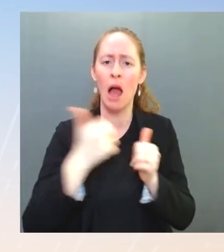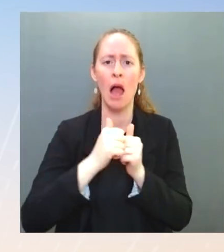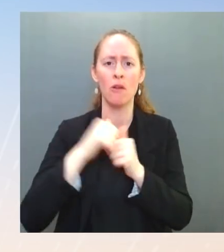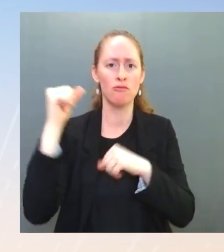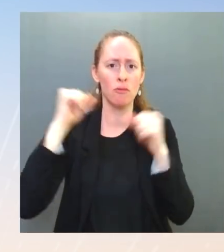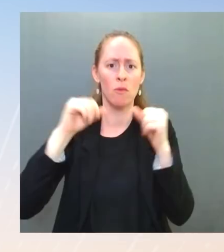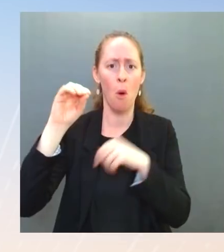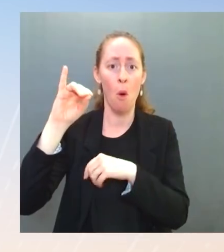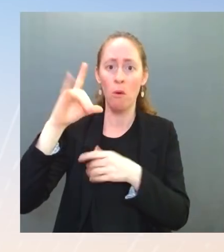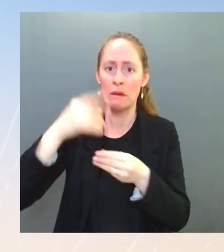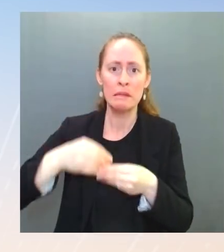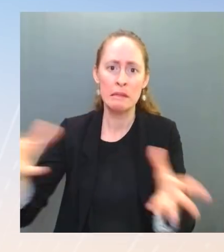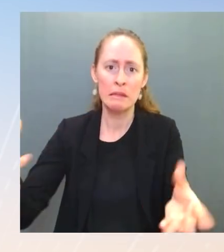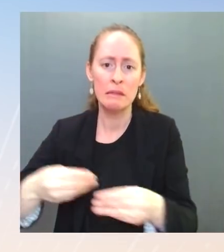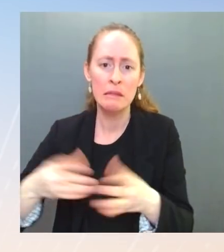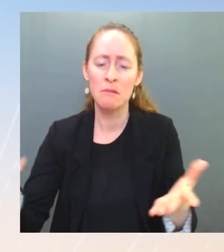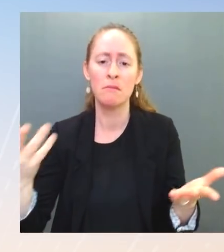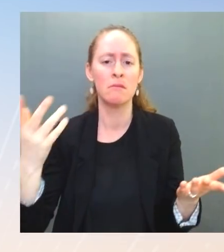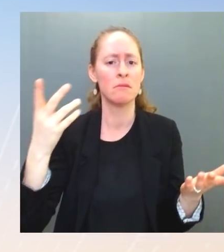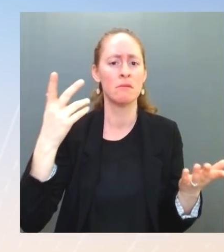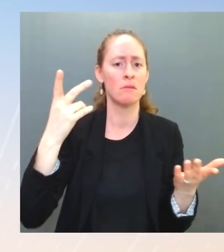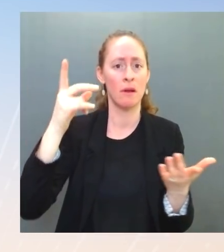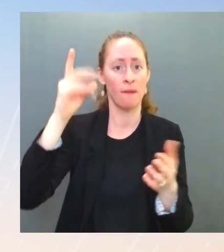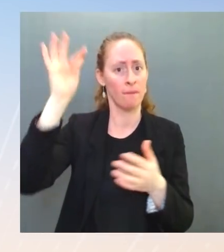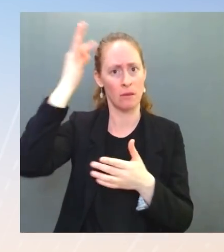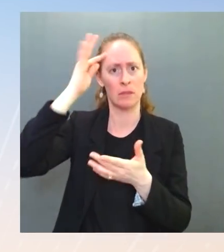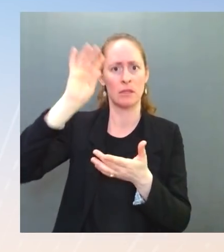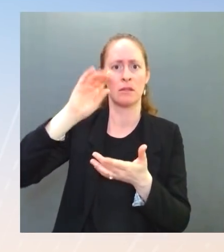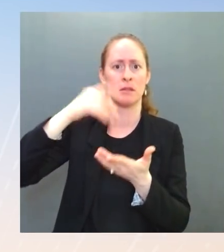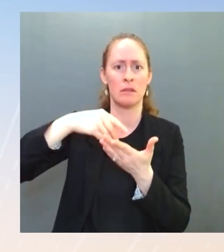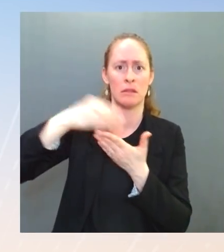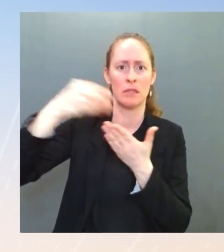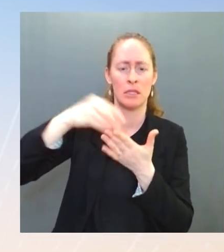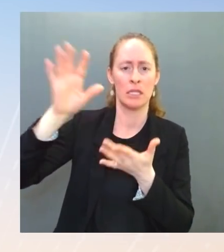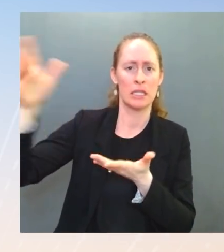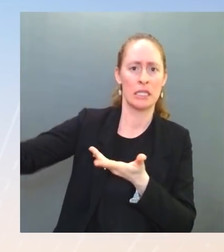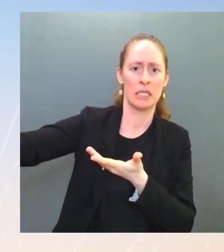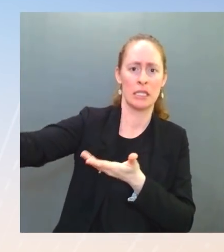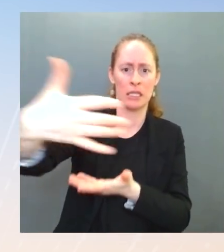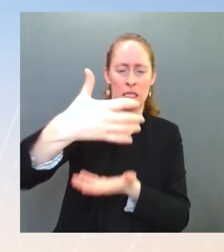Ms. Psaki: Well, I would say a number of those things we're already doing, but I would say to your earlier question,